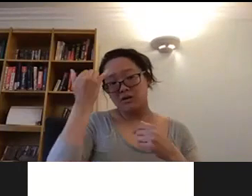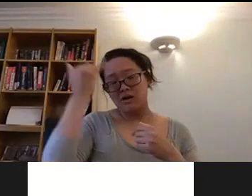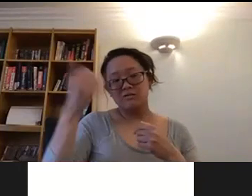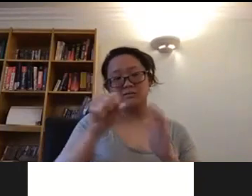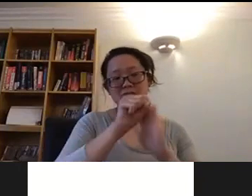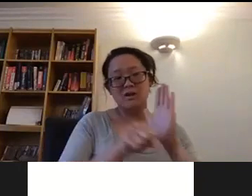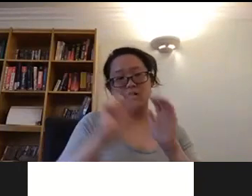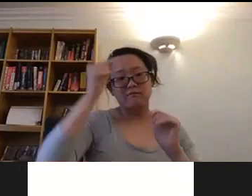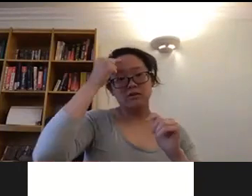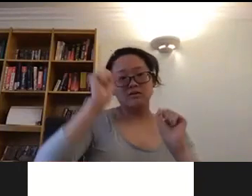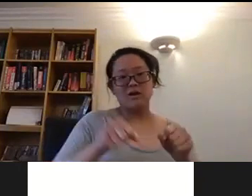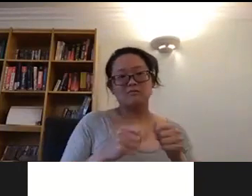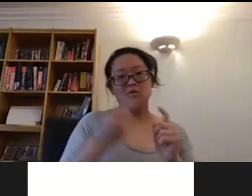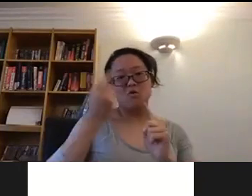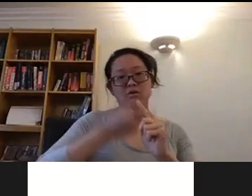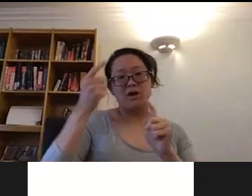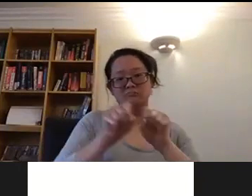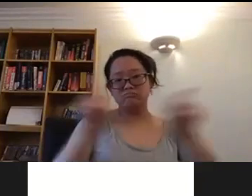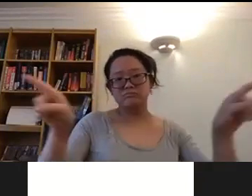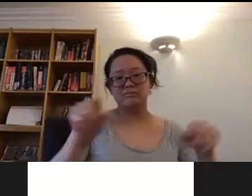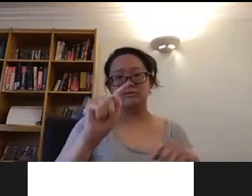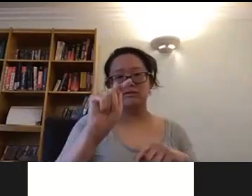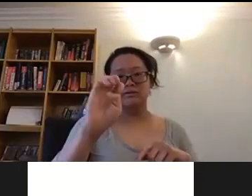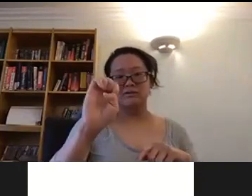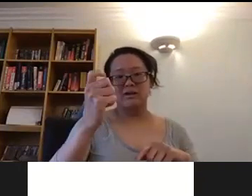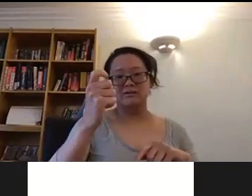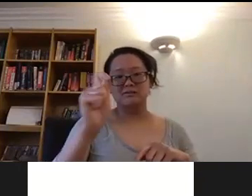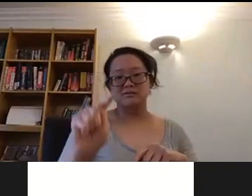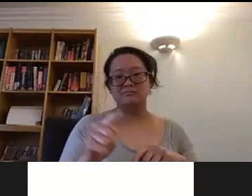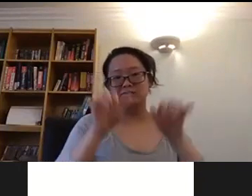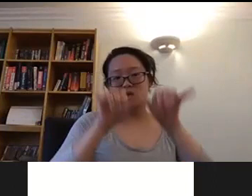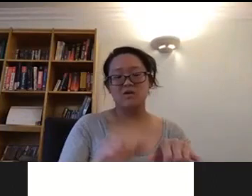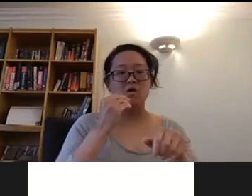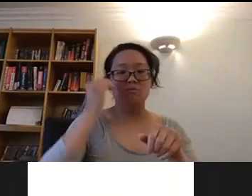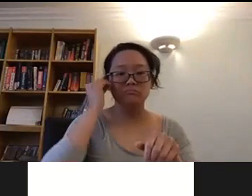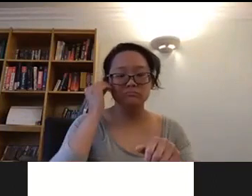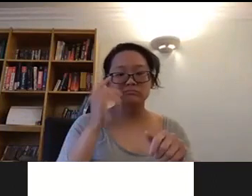So maybe that's an idea that we could do here, like a monthly newsletter from each